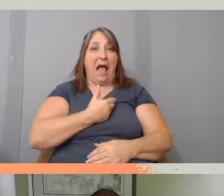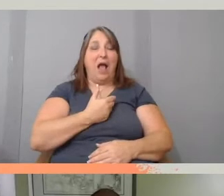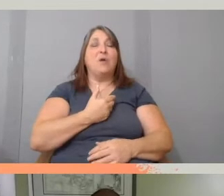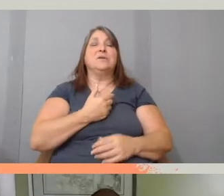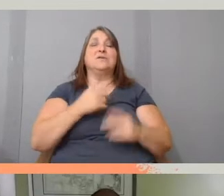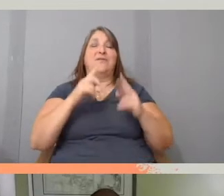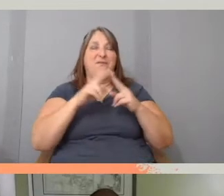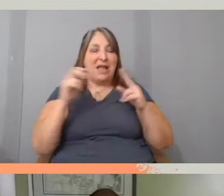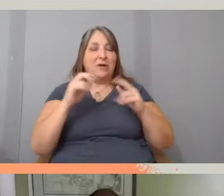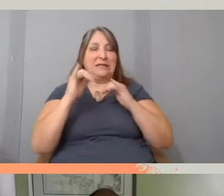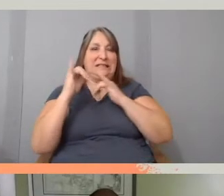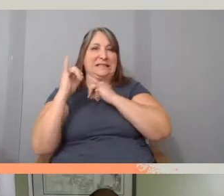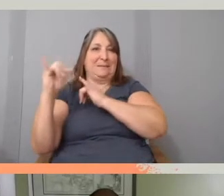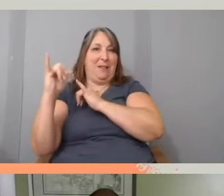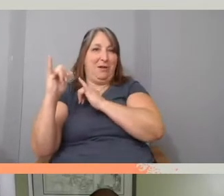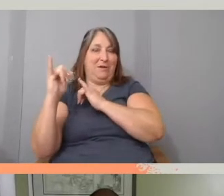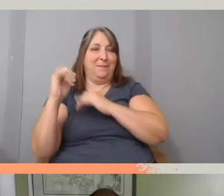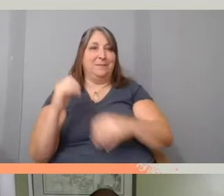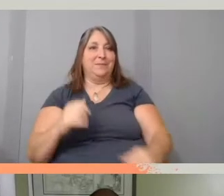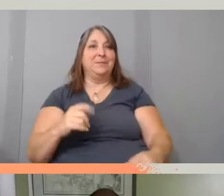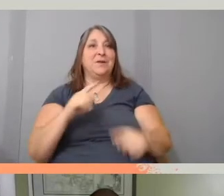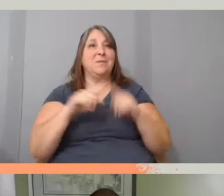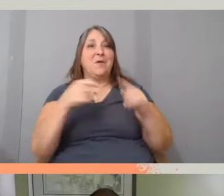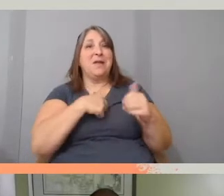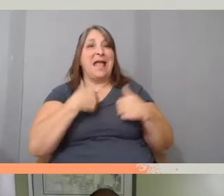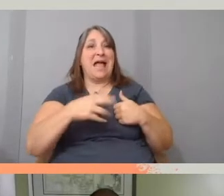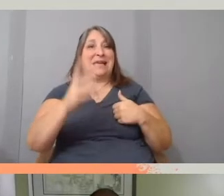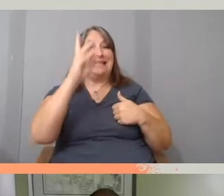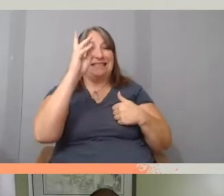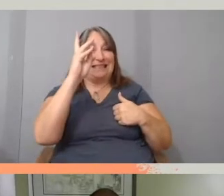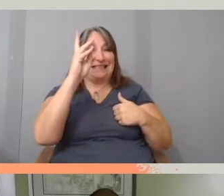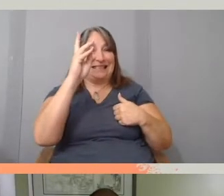except that we have six different languages, English, .